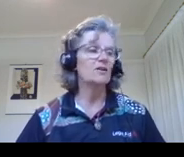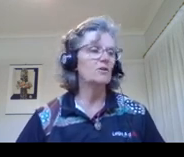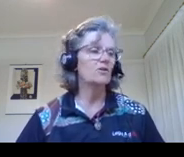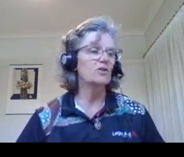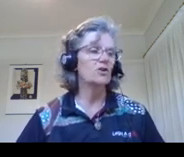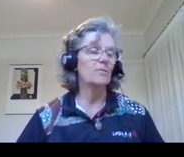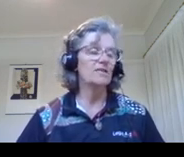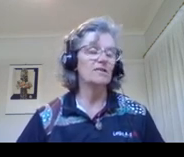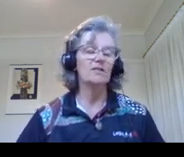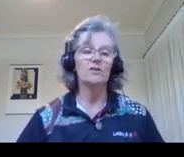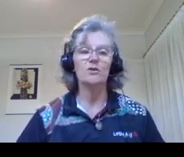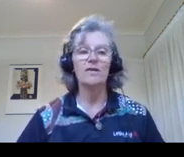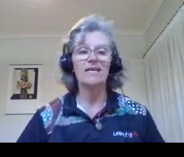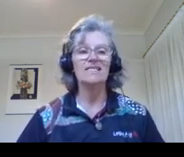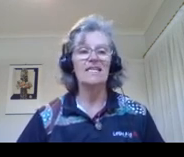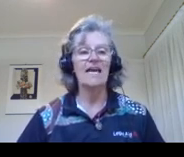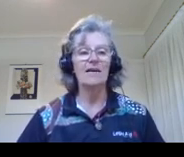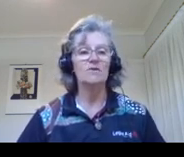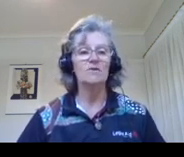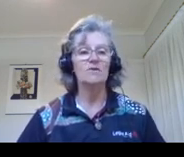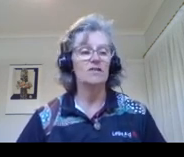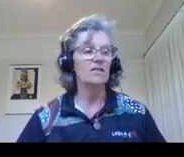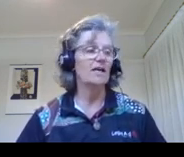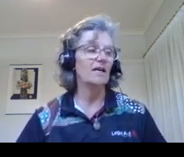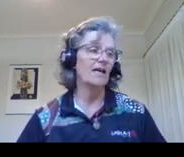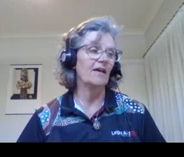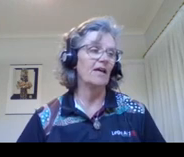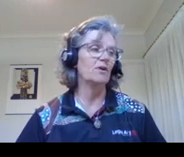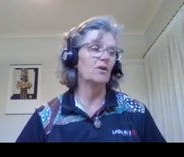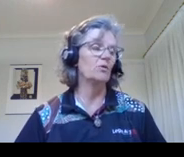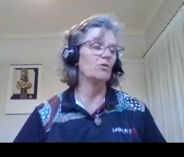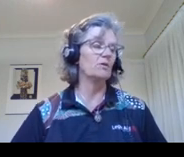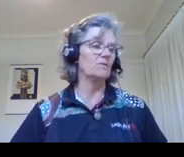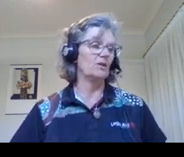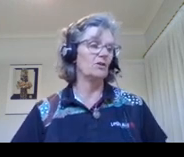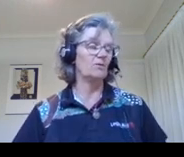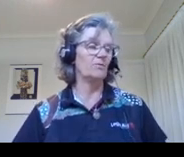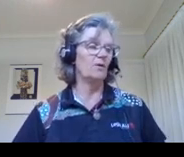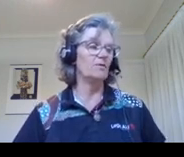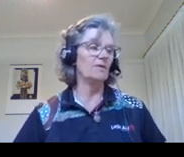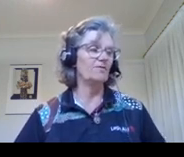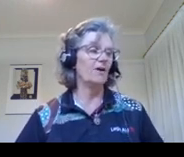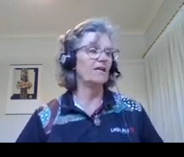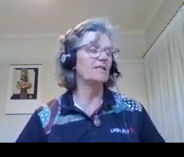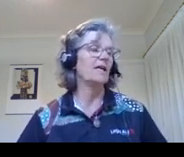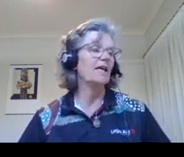on lots of topics including a scams one which and they record them so you can probably find